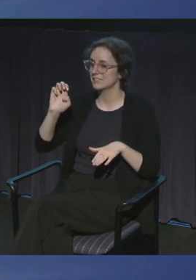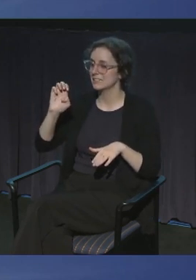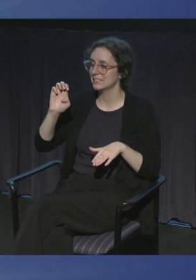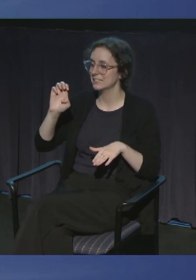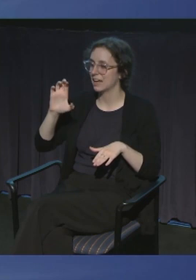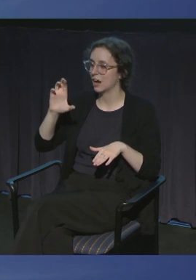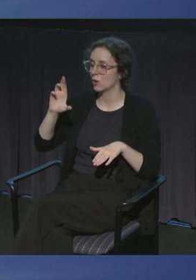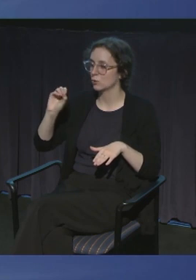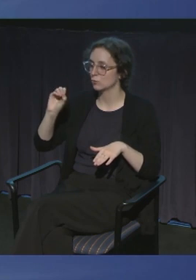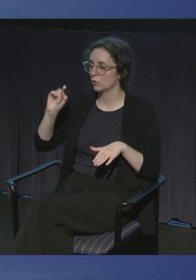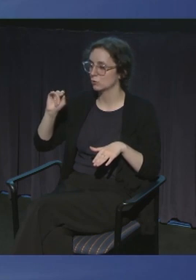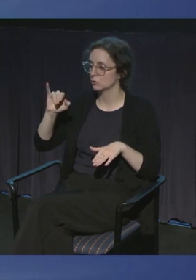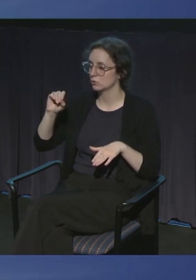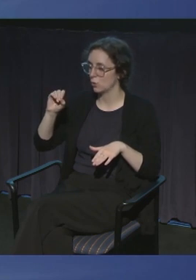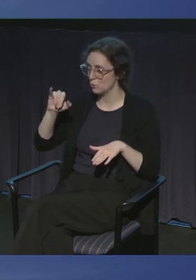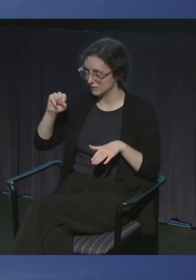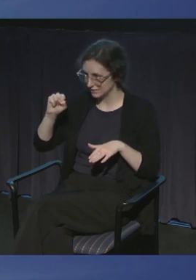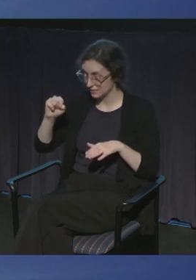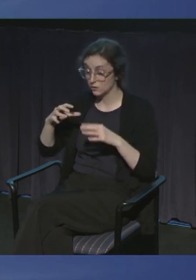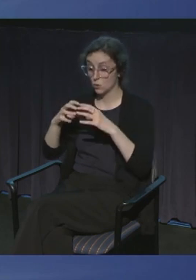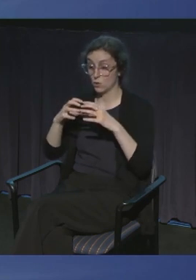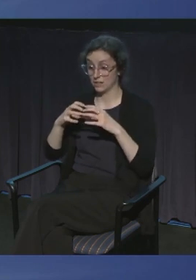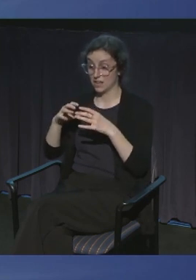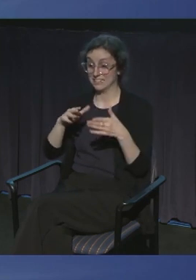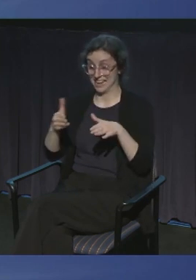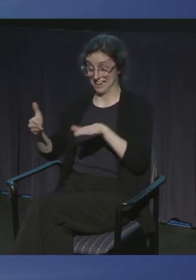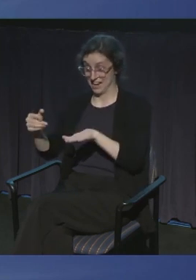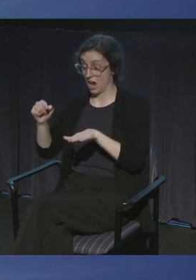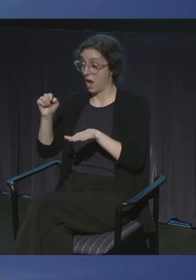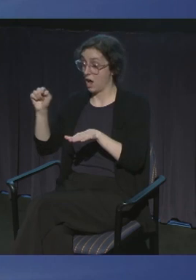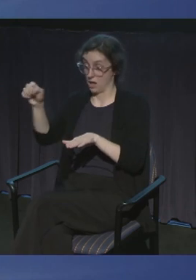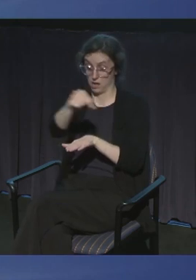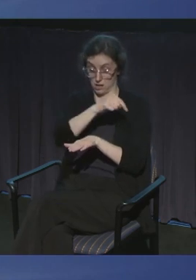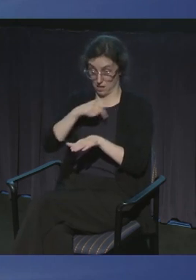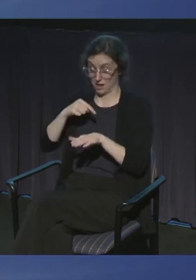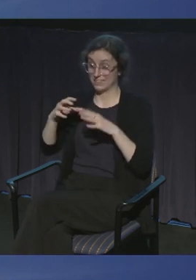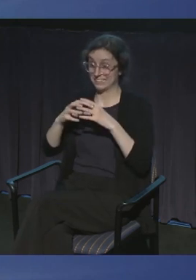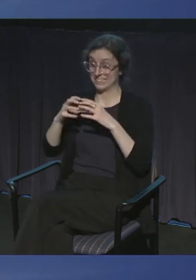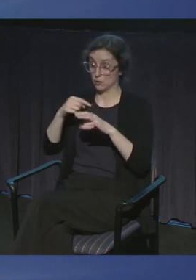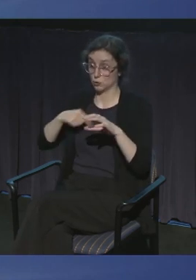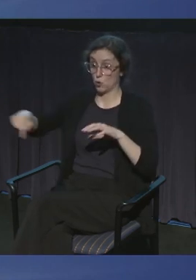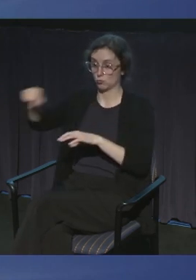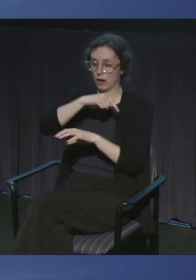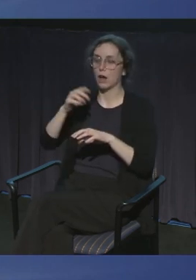CELLS THAT ARE INFECTED THEY GO THROUGH NECROPTOSIS. AND WHEN THEY DIE THE BYSTANDER CELLS